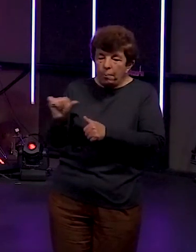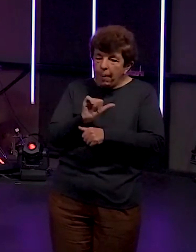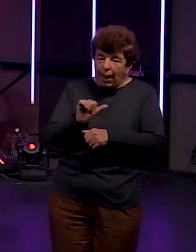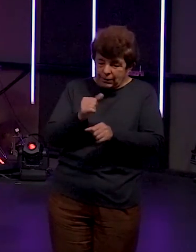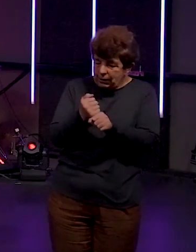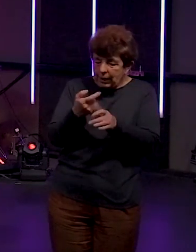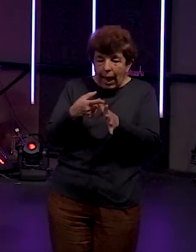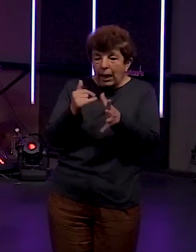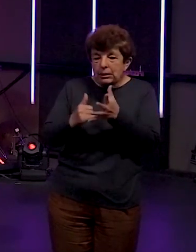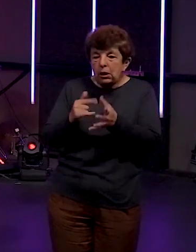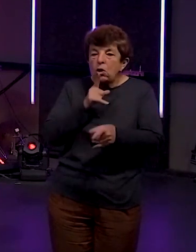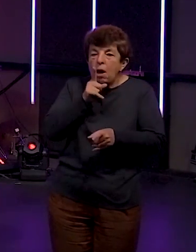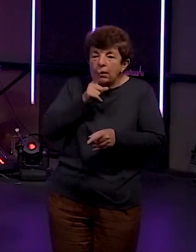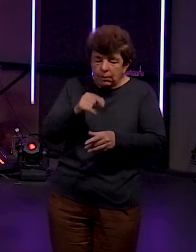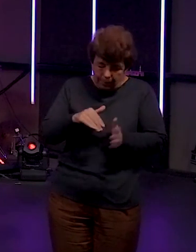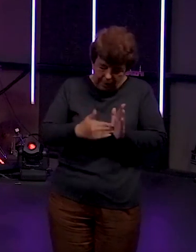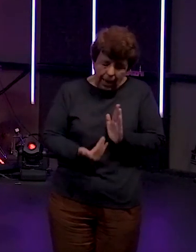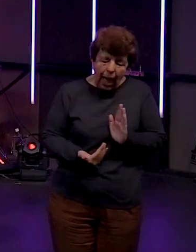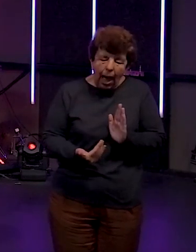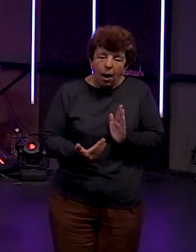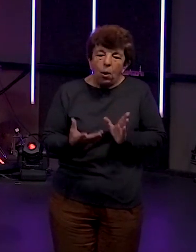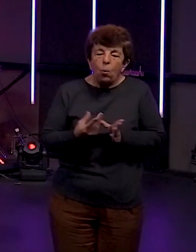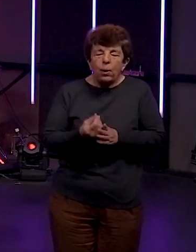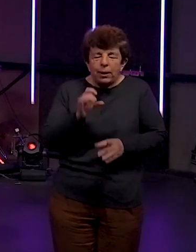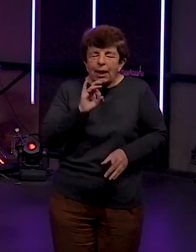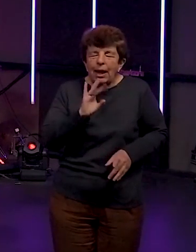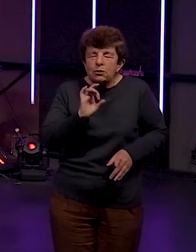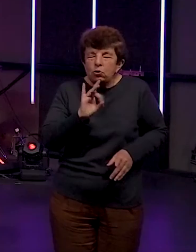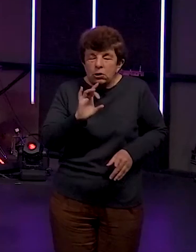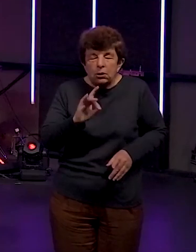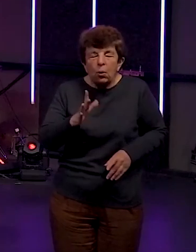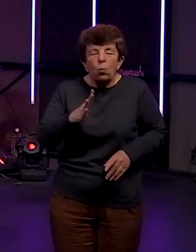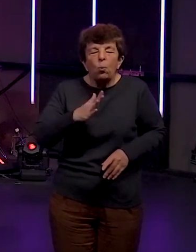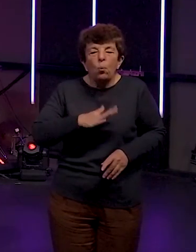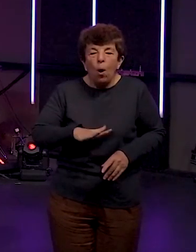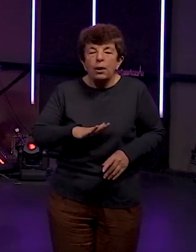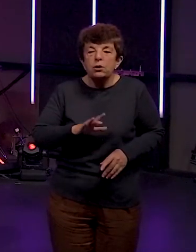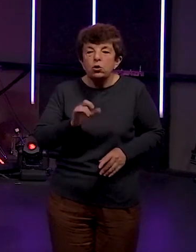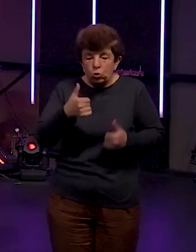lighting but now with electricity we would want to use electricity